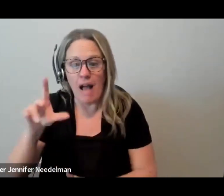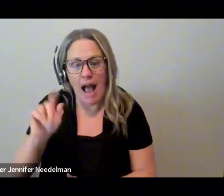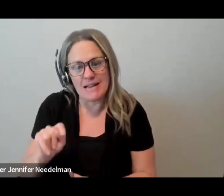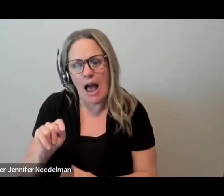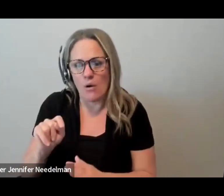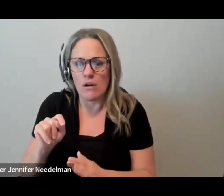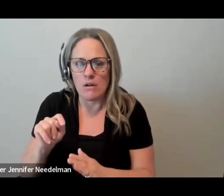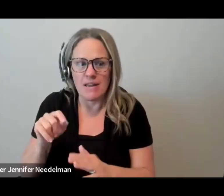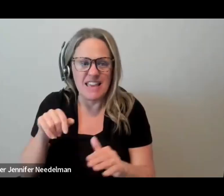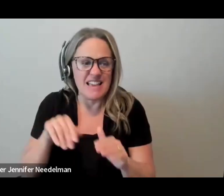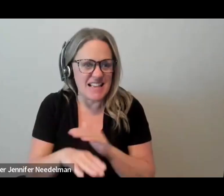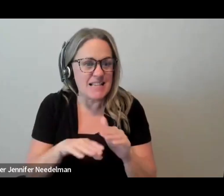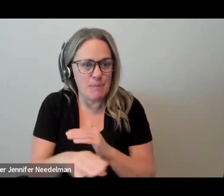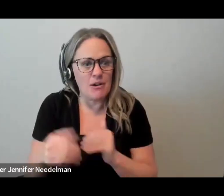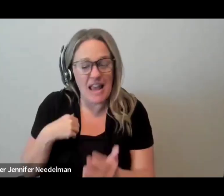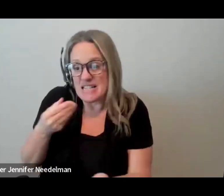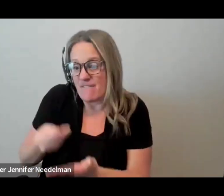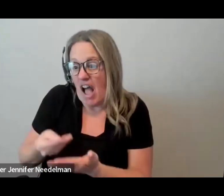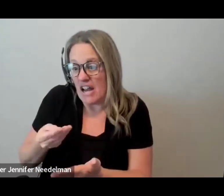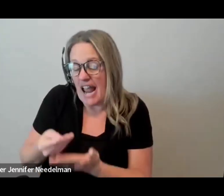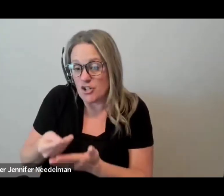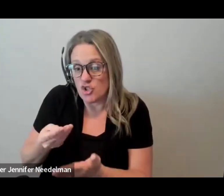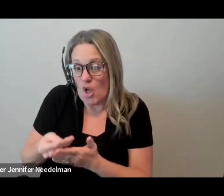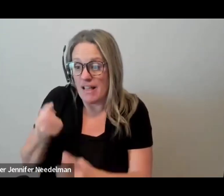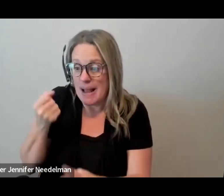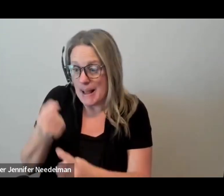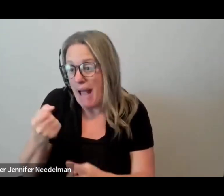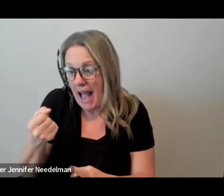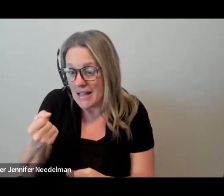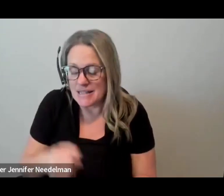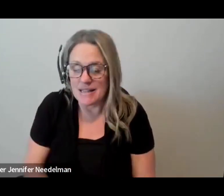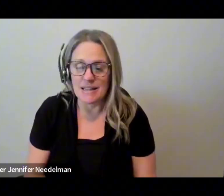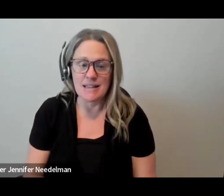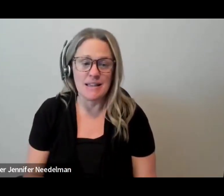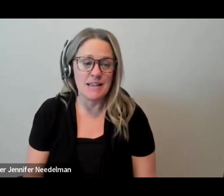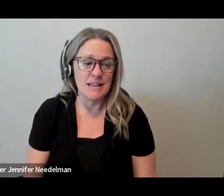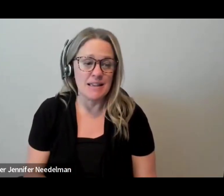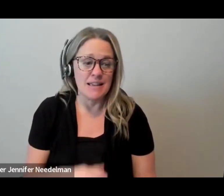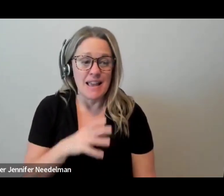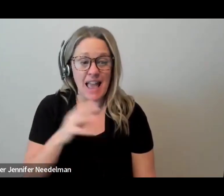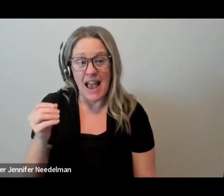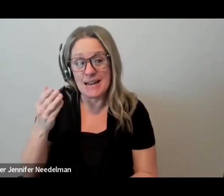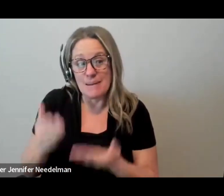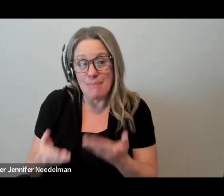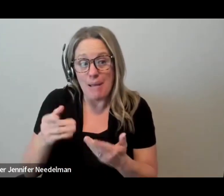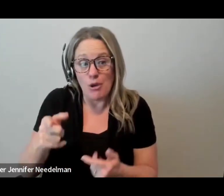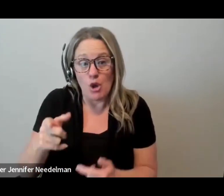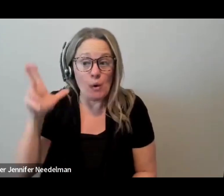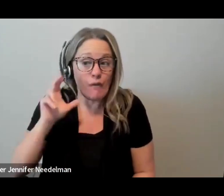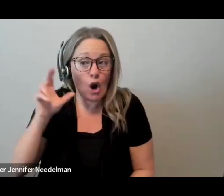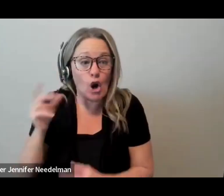to its employees as well as users. And then also, maybe you've heard the rumors that even